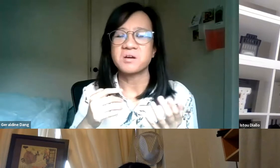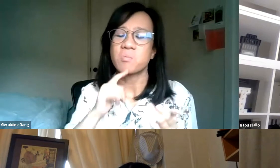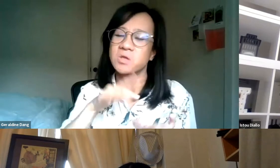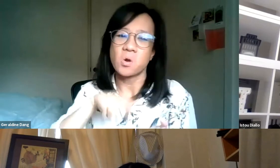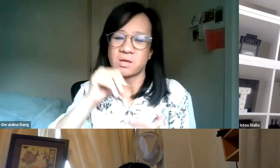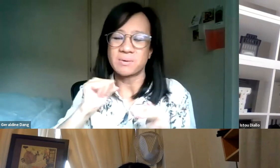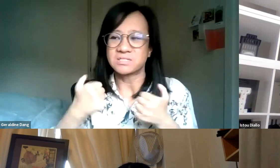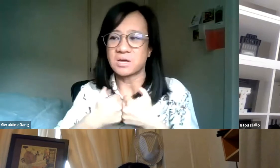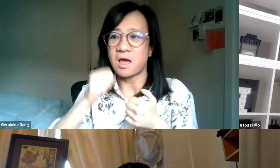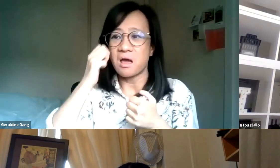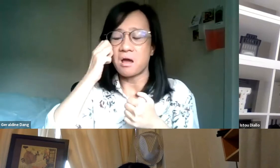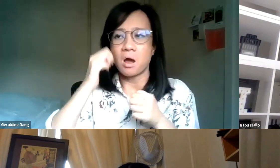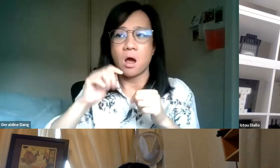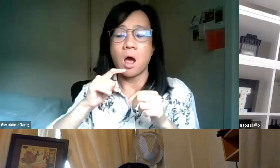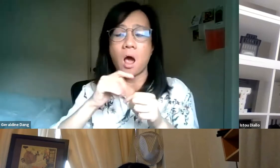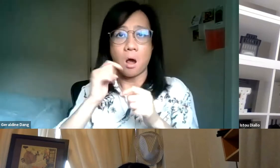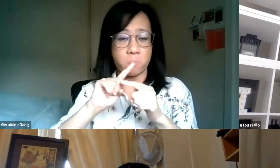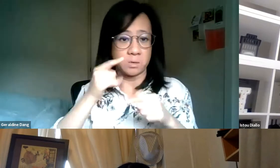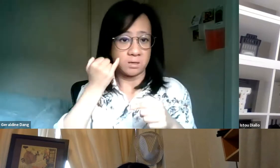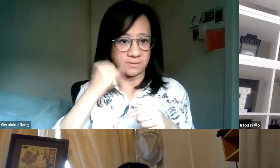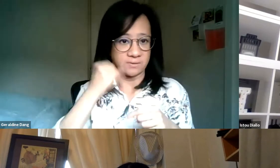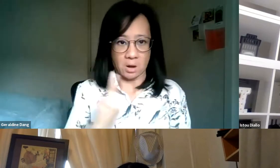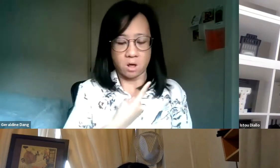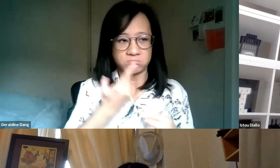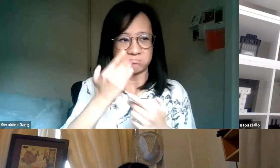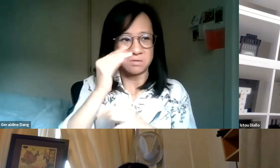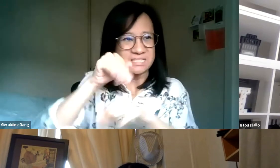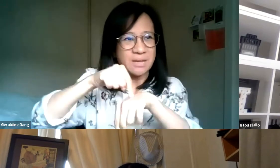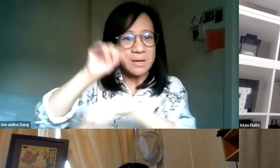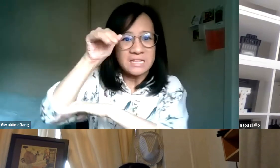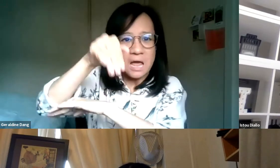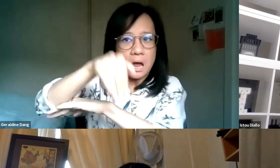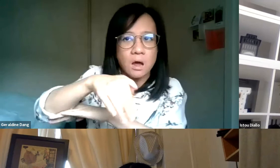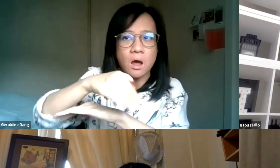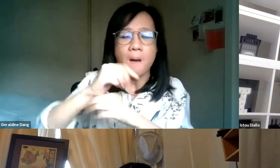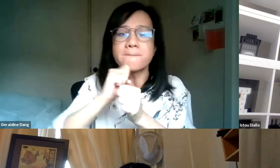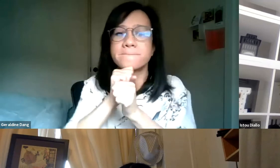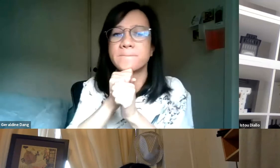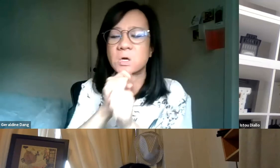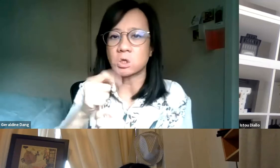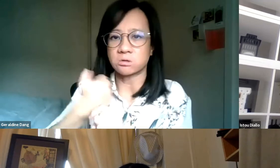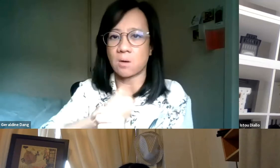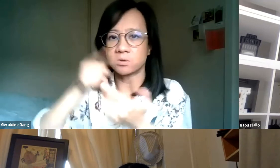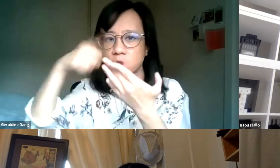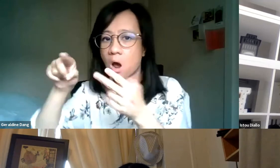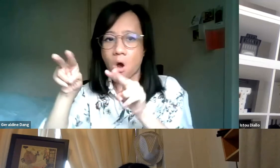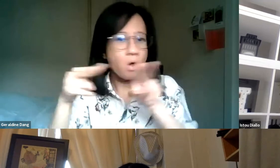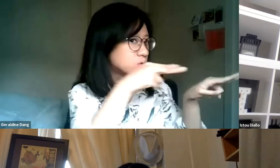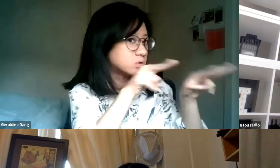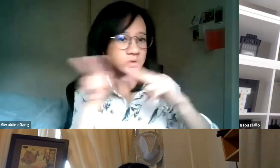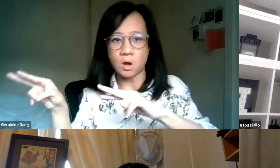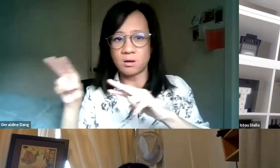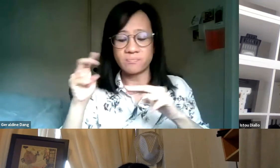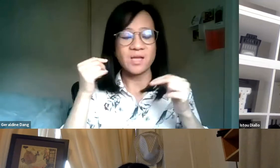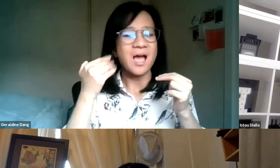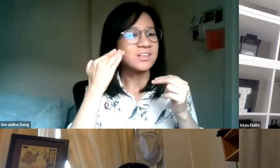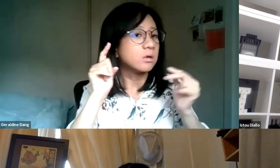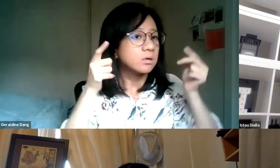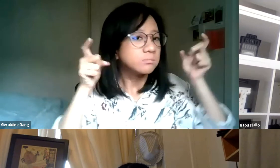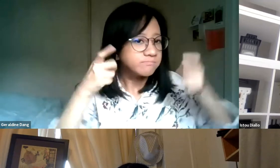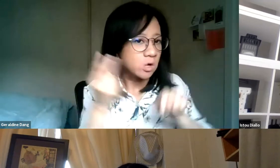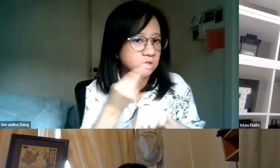worked quite well, but the challenge came when it got to be night and it was harder